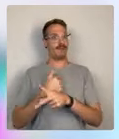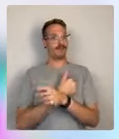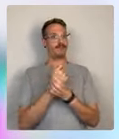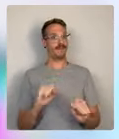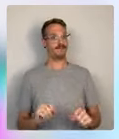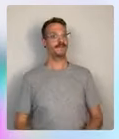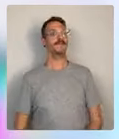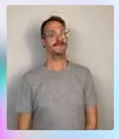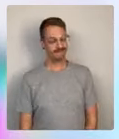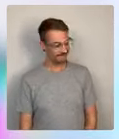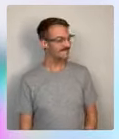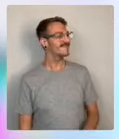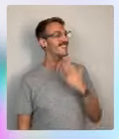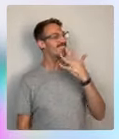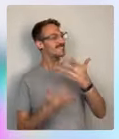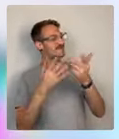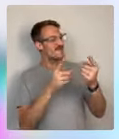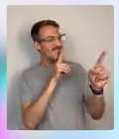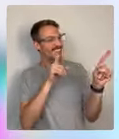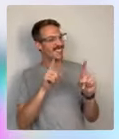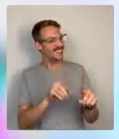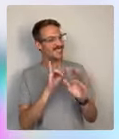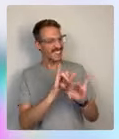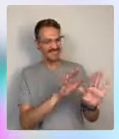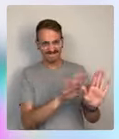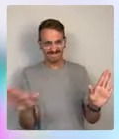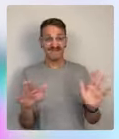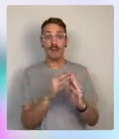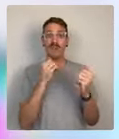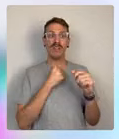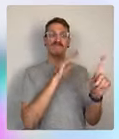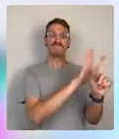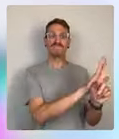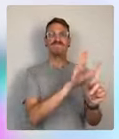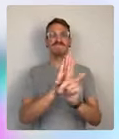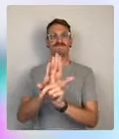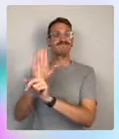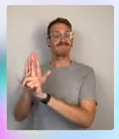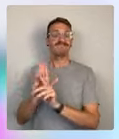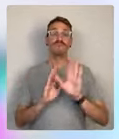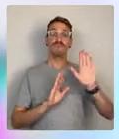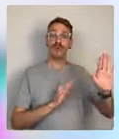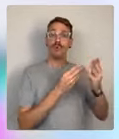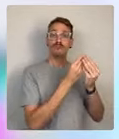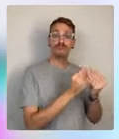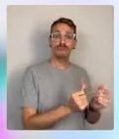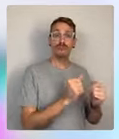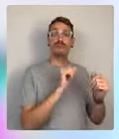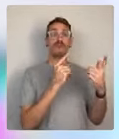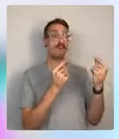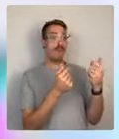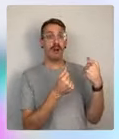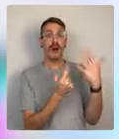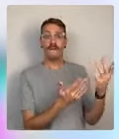are gonna help keep them safe. All right, thanks so much for answering that, guys. And I'd love for each of you to go through your solutions